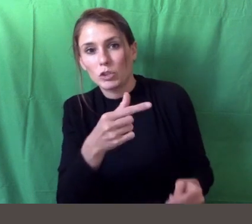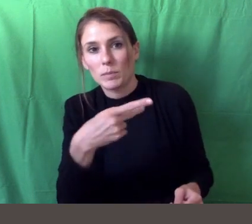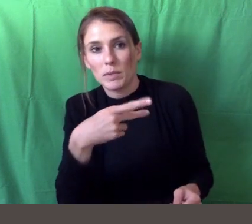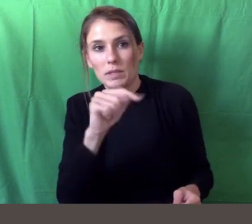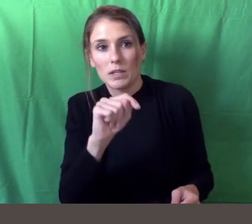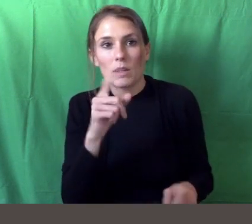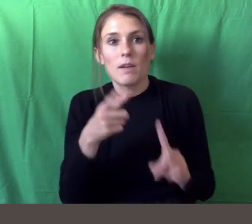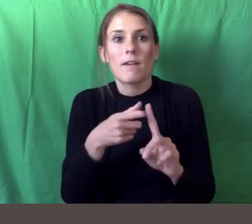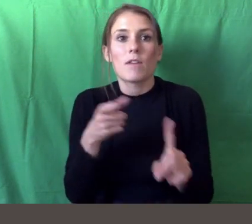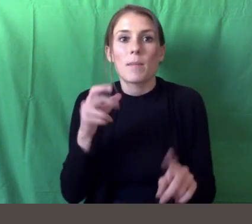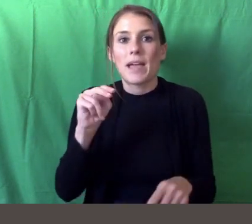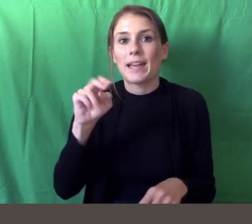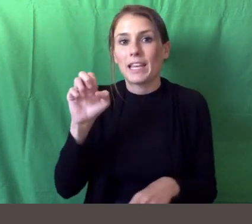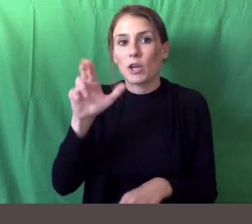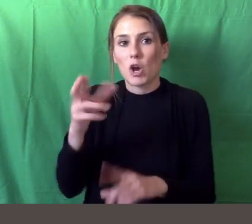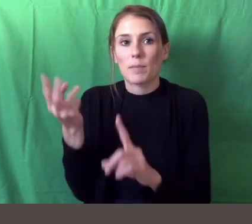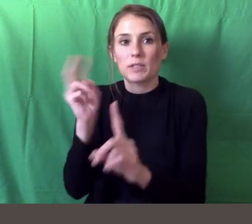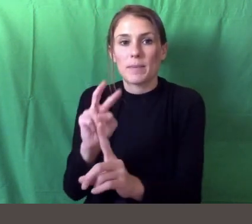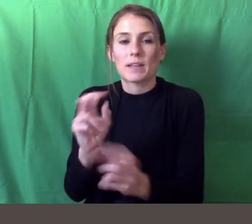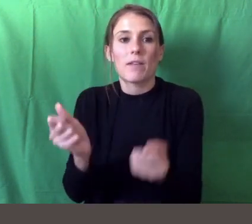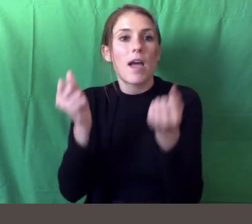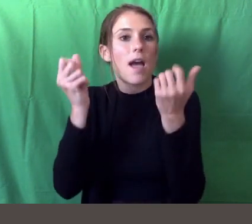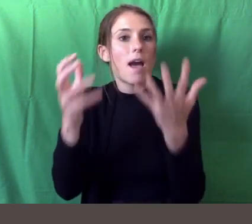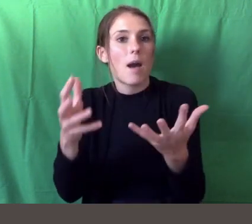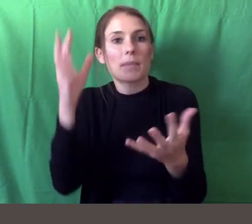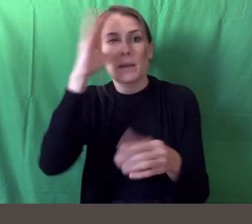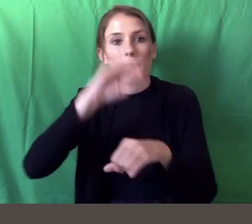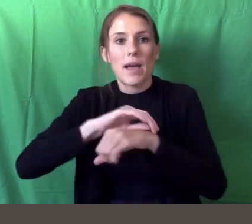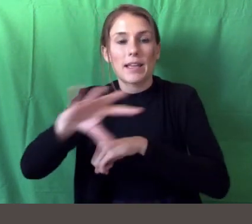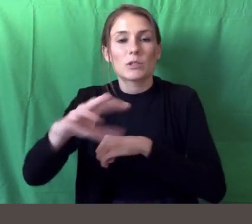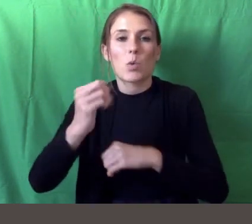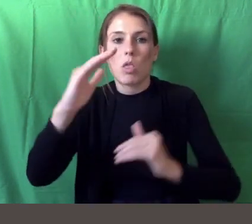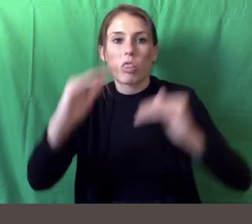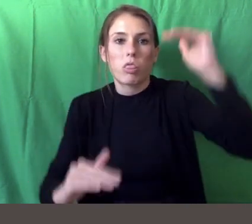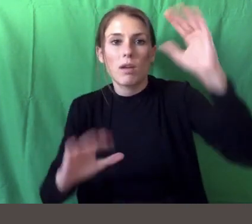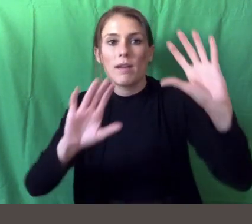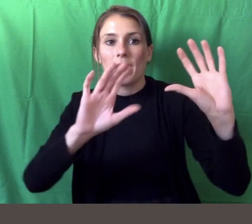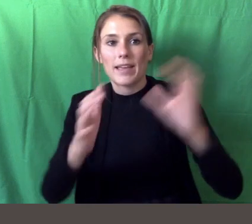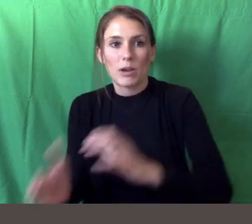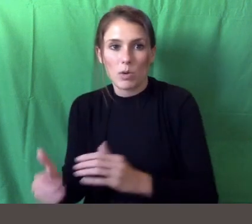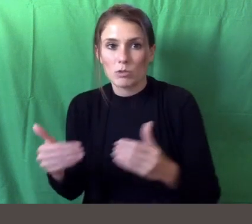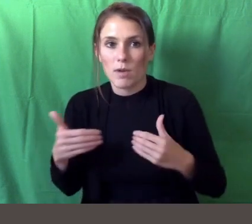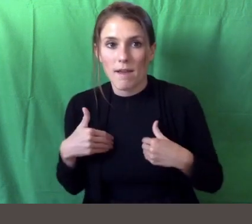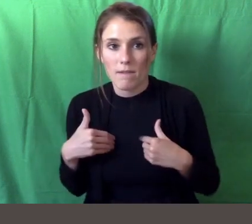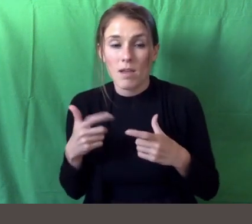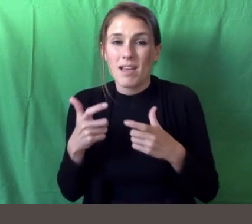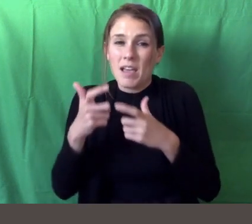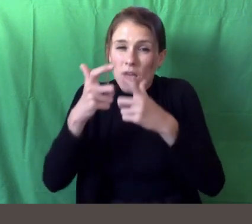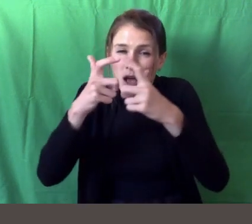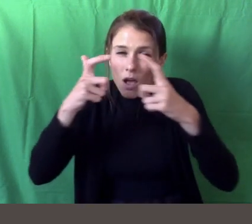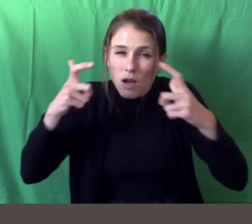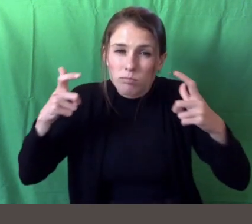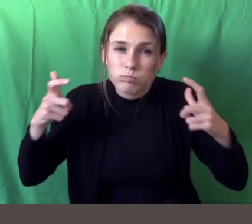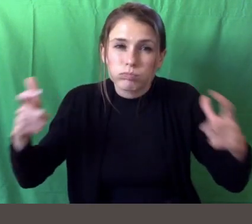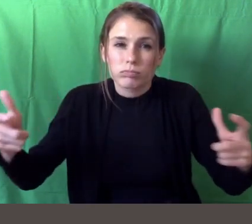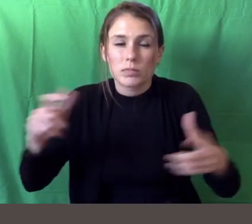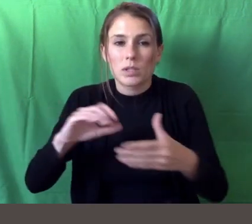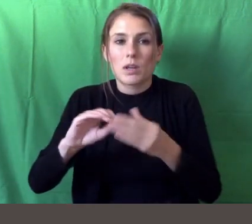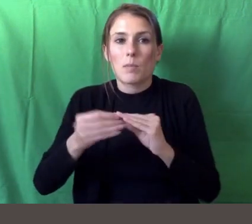So from an NER perspective, how many biased or imbalanced categories are there? There's a huge number of entities.